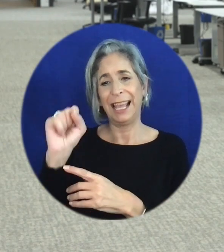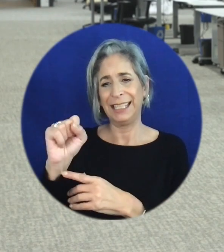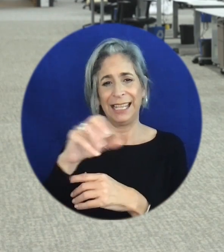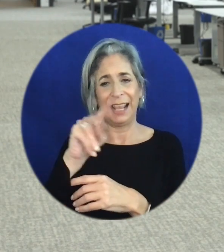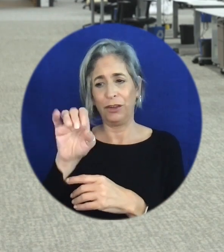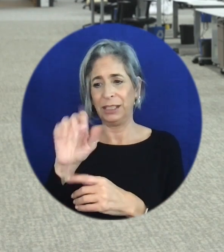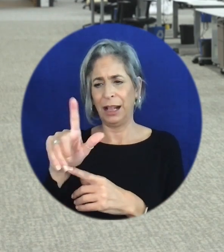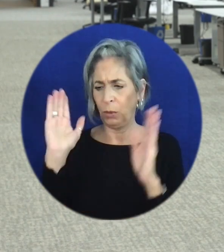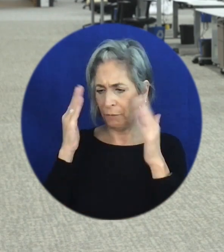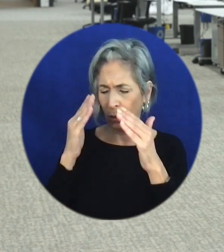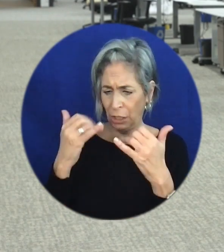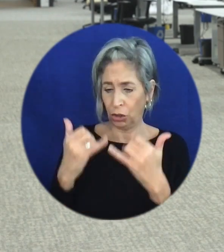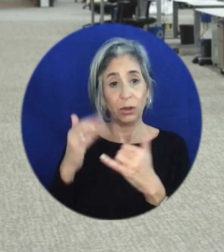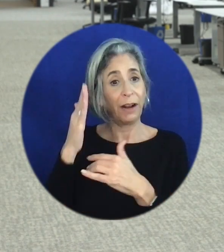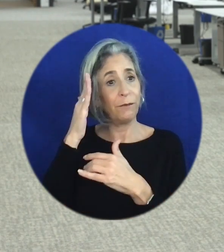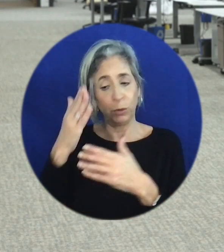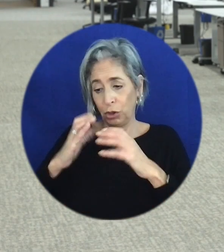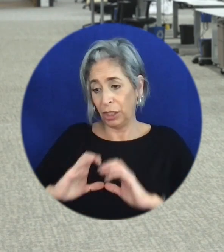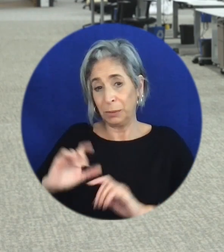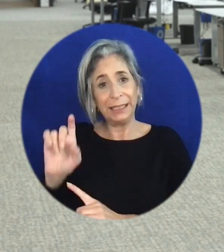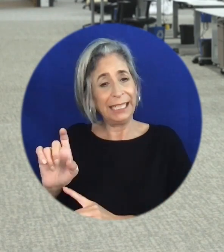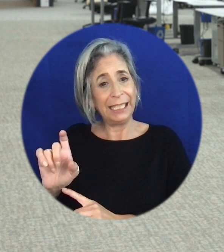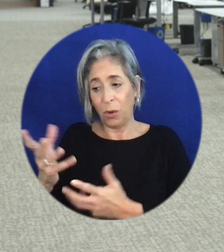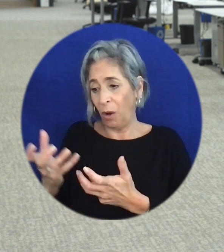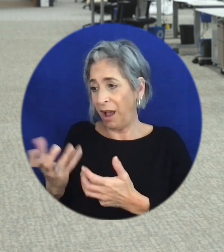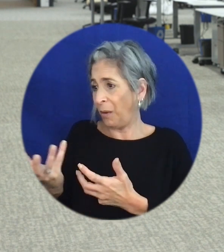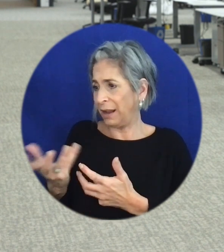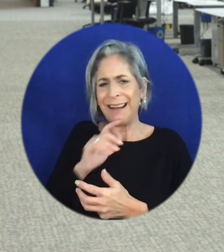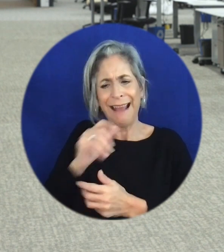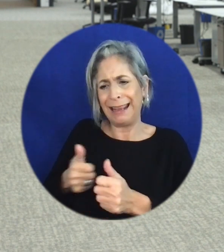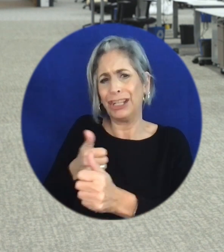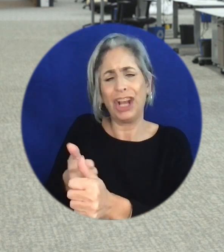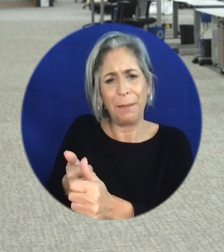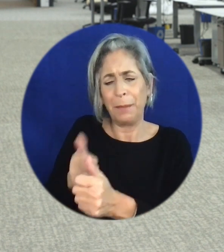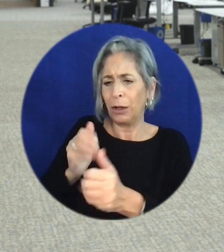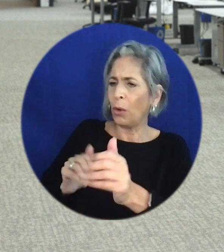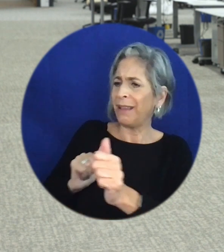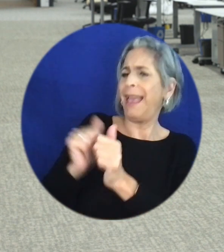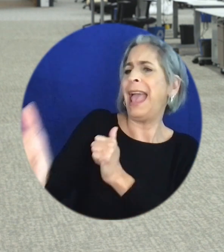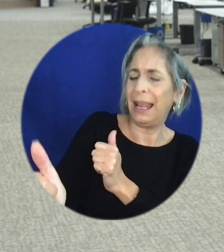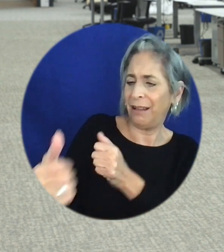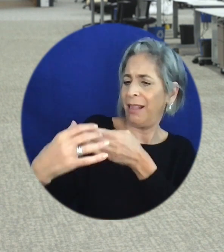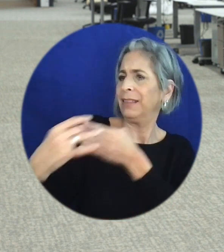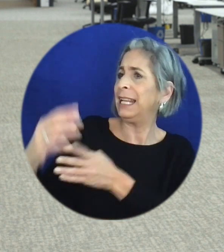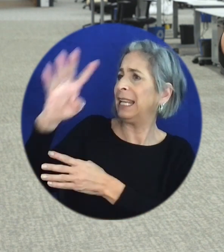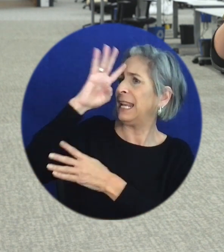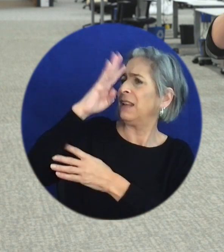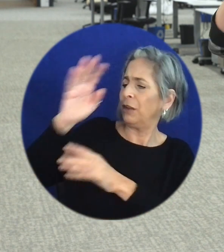we can focus stronger on what our current and future customers want. Not playing catch up but blazing ahead of the competition, leading, innovating